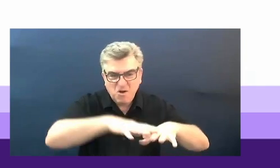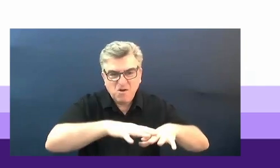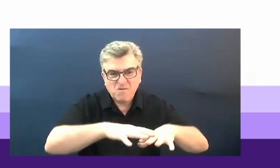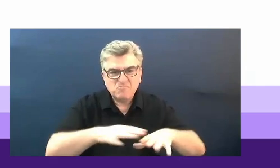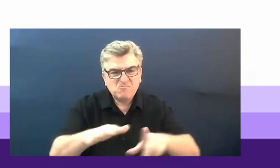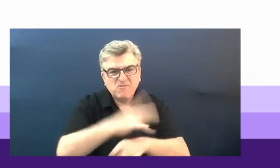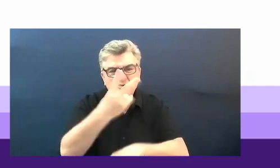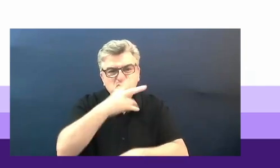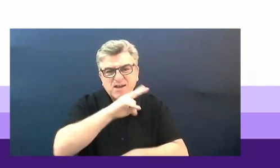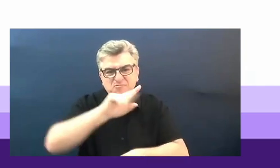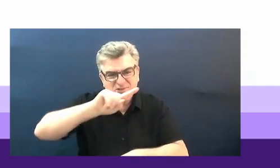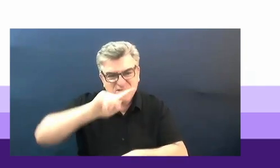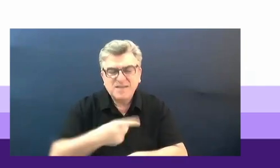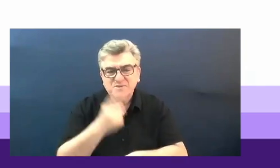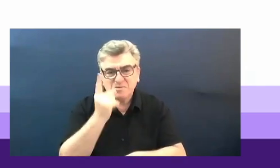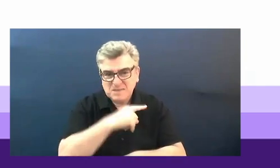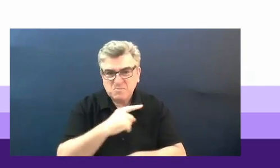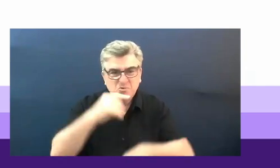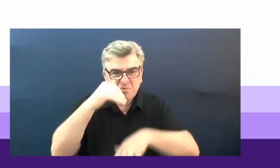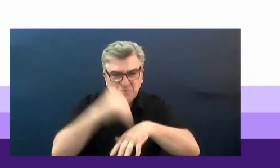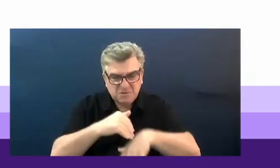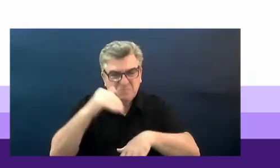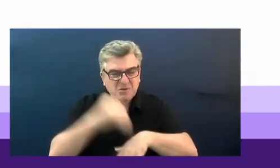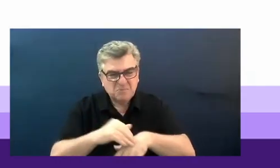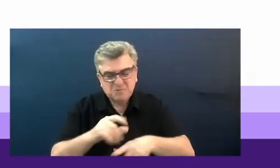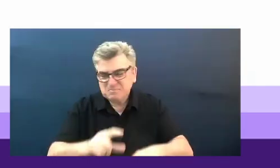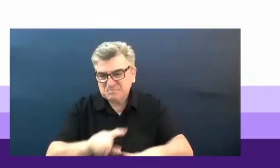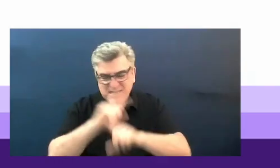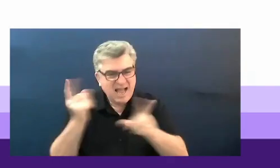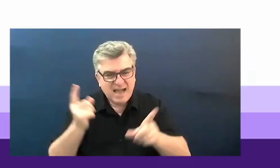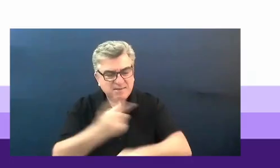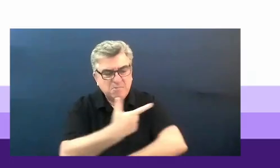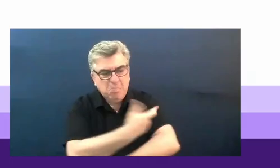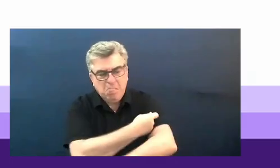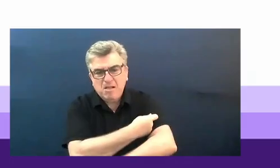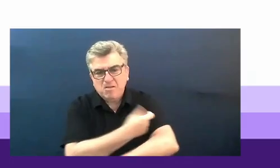need support with needle-based procedures. So, we really need to develop models of care that